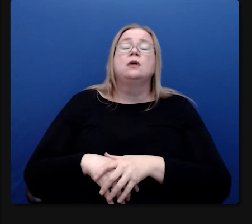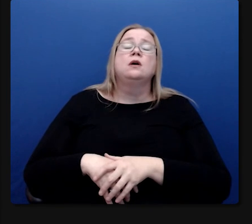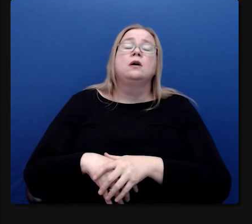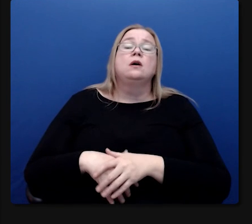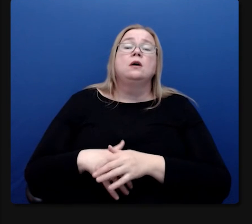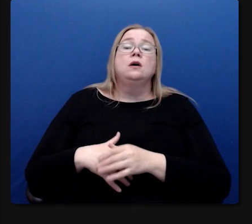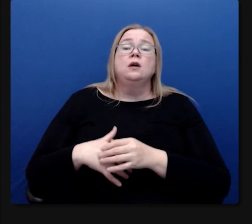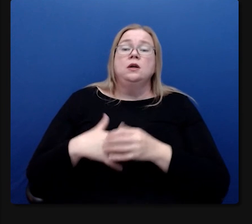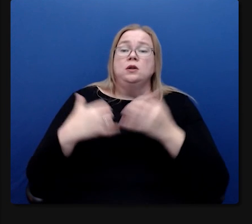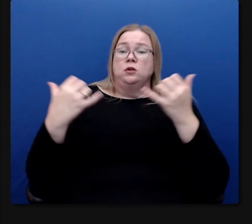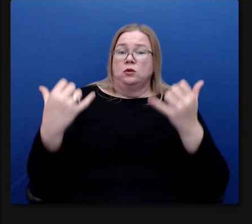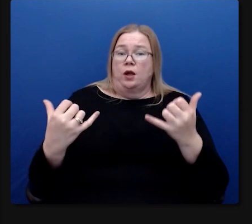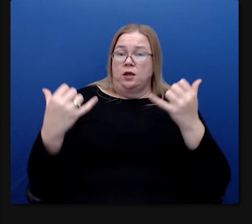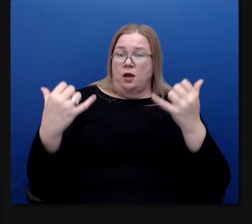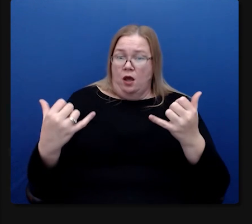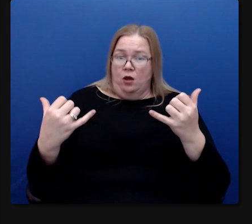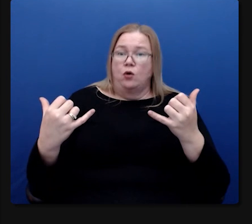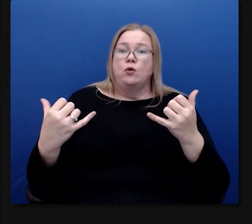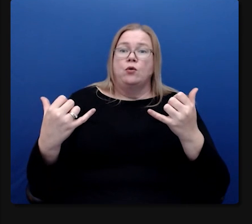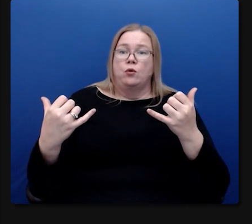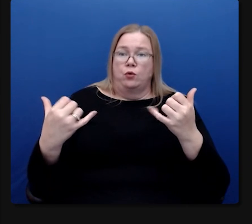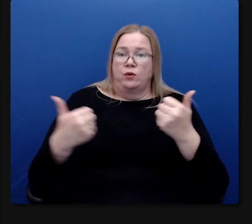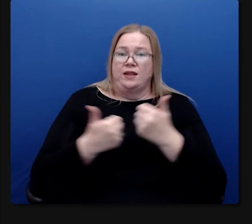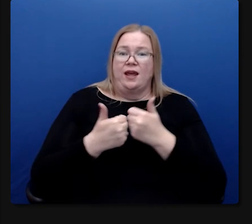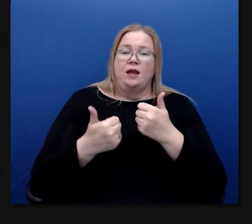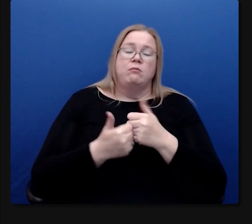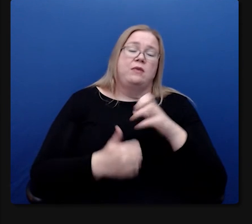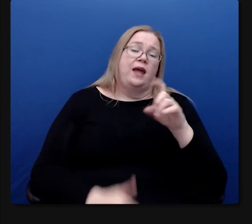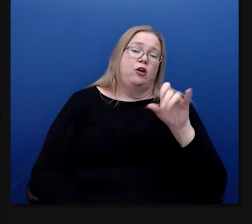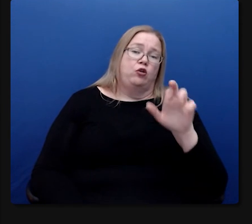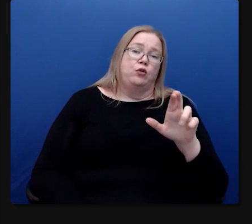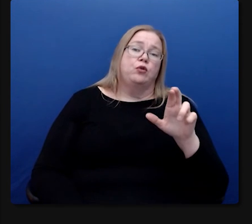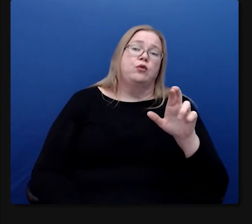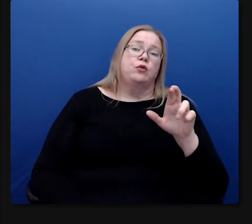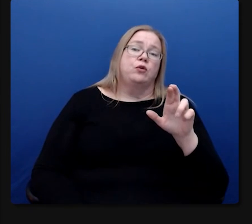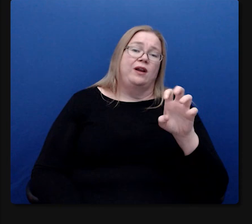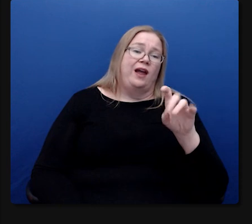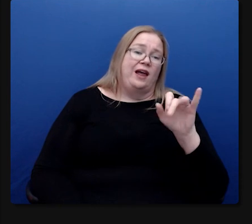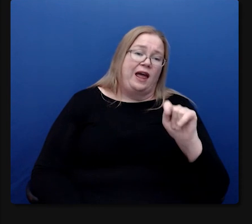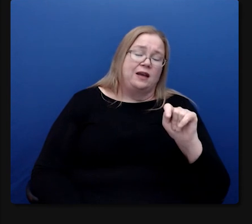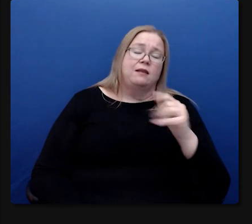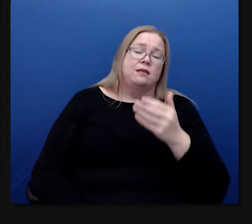So here we're at the game editor. We can edit things.